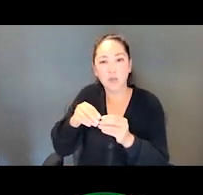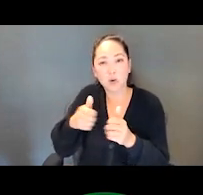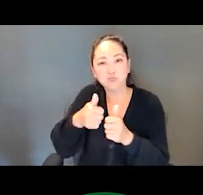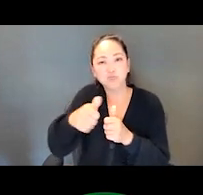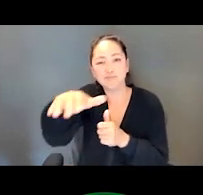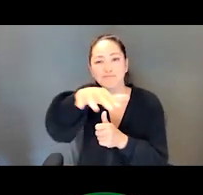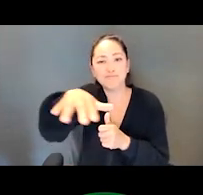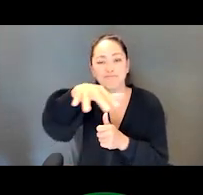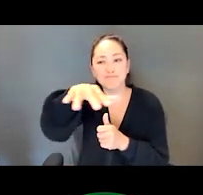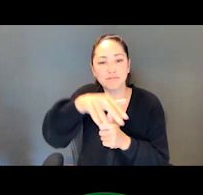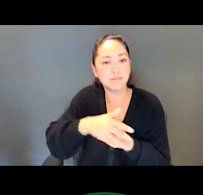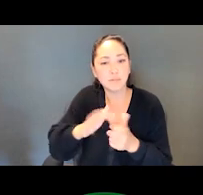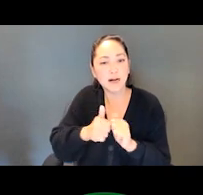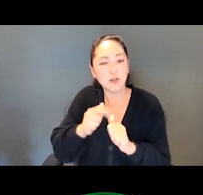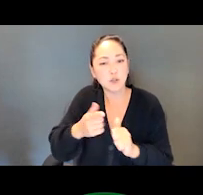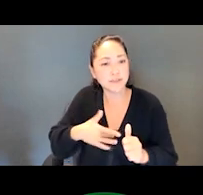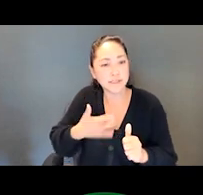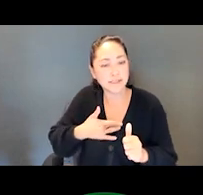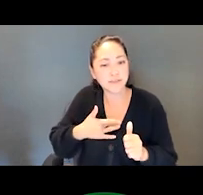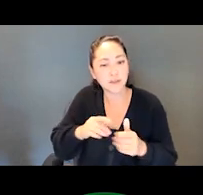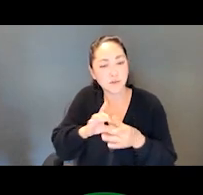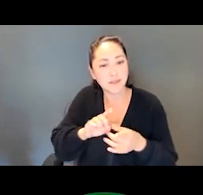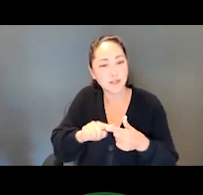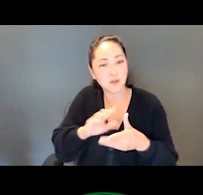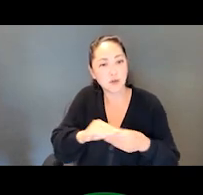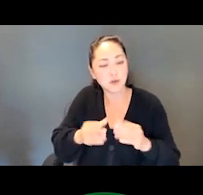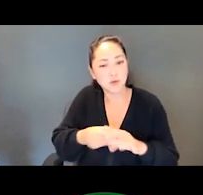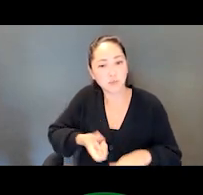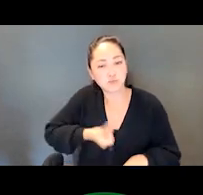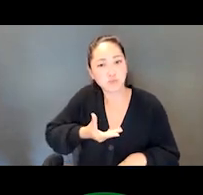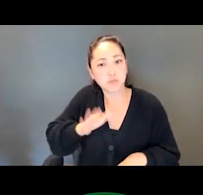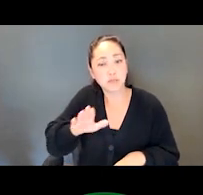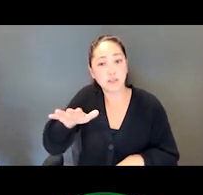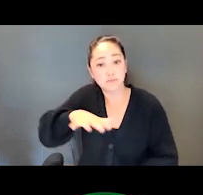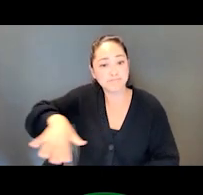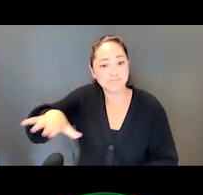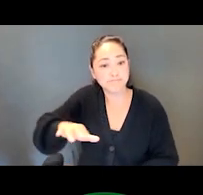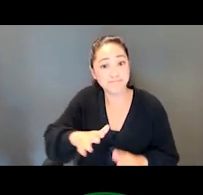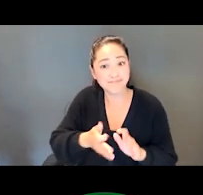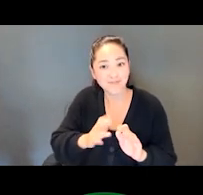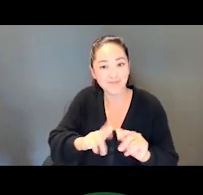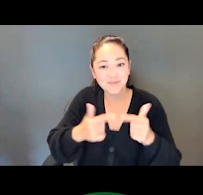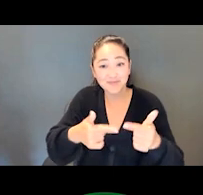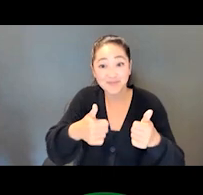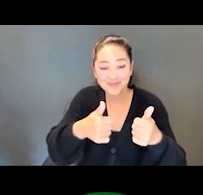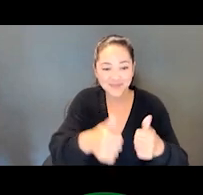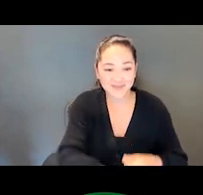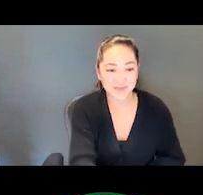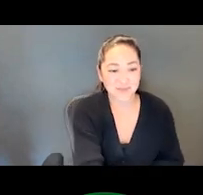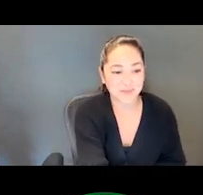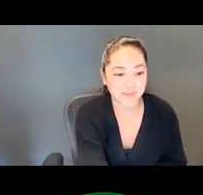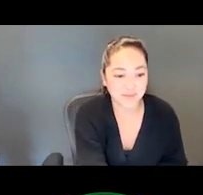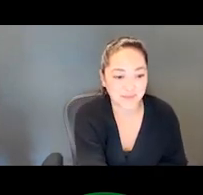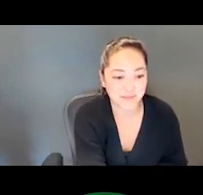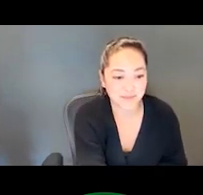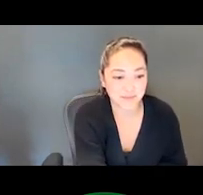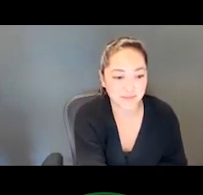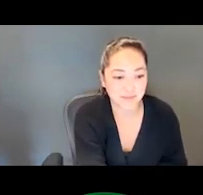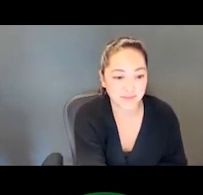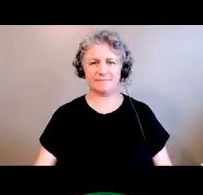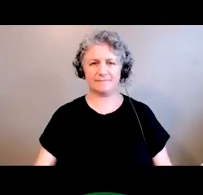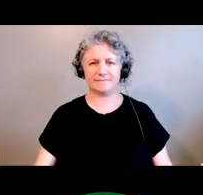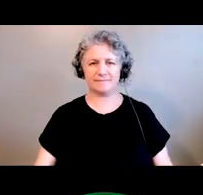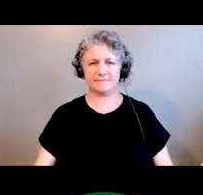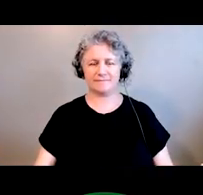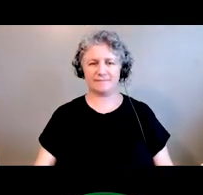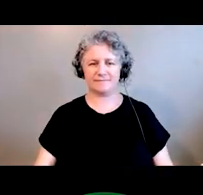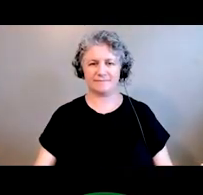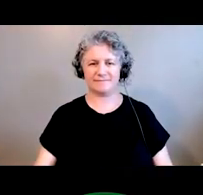Good afternoon. Everybody thanks for the invitation for today. Great. We part of this conversation.